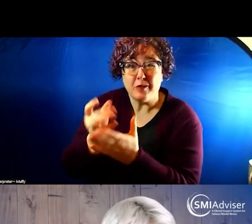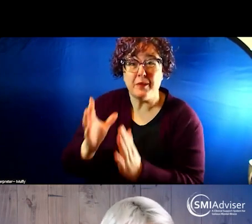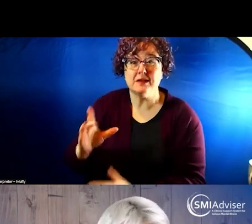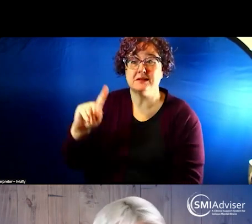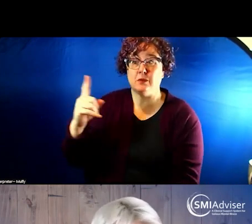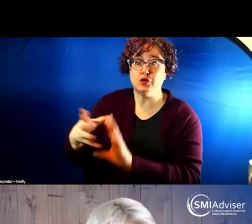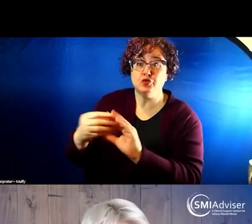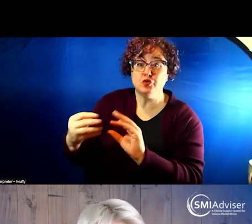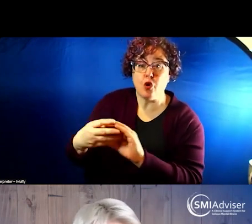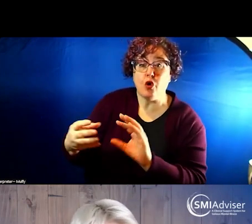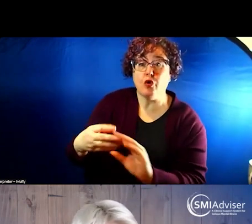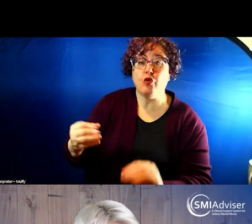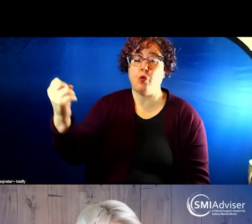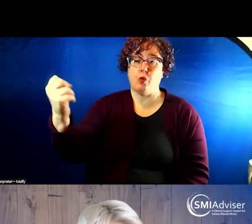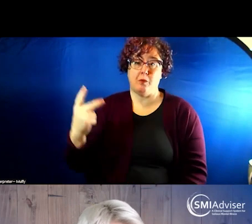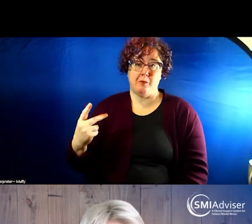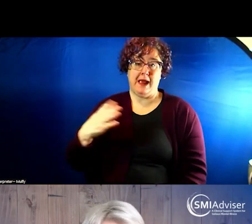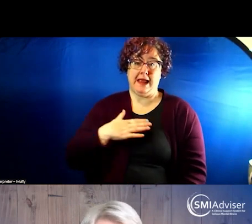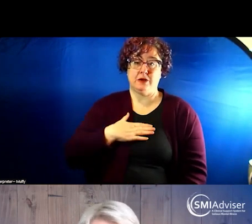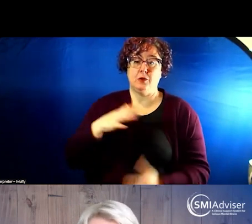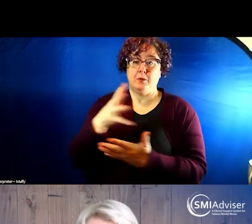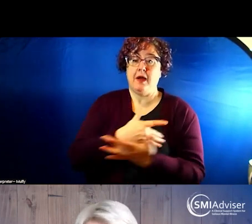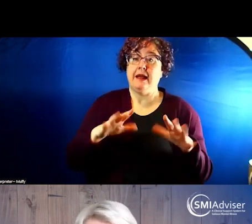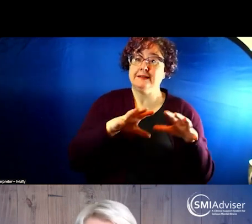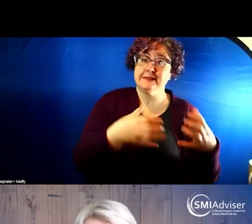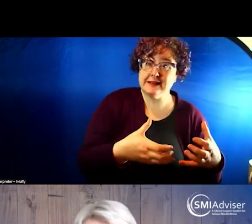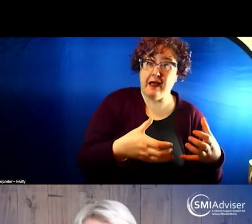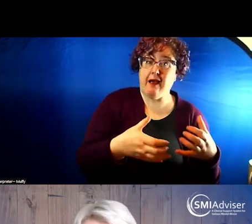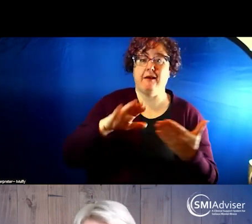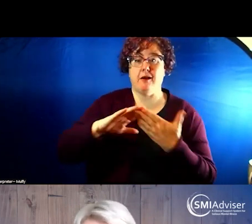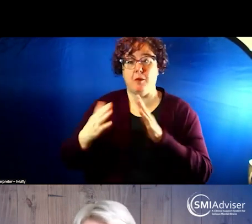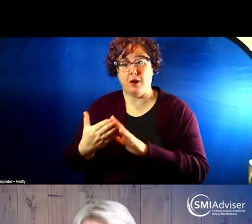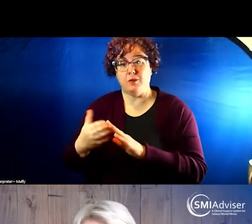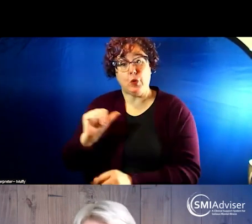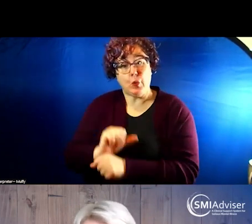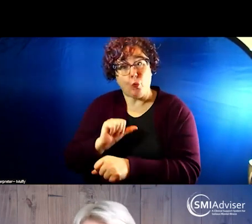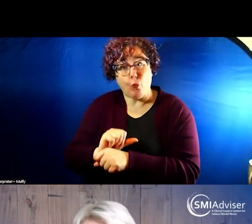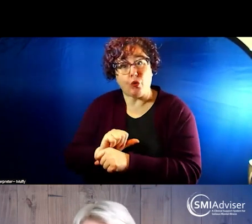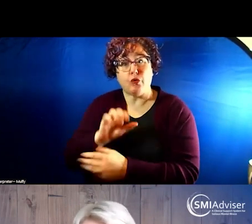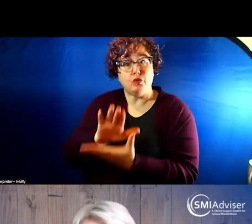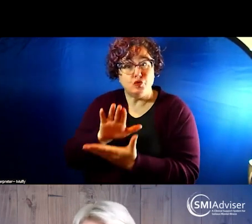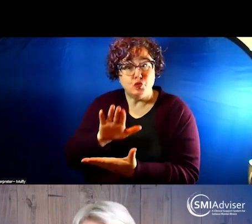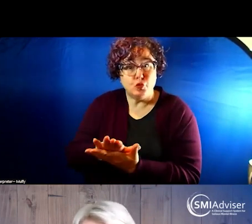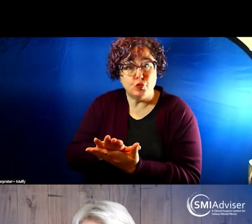WHEN I GO BACK TO THE COMMUNITY OR SOCIETY OR SCHOOL, DO THOSE SYSTEMS HAVE THE LANGUAGE